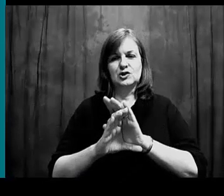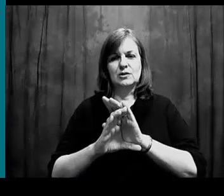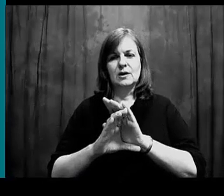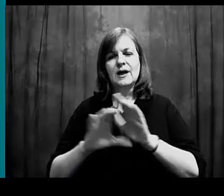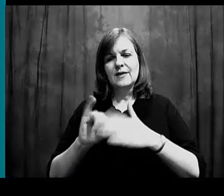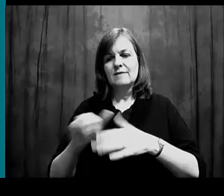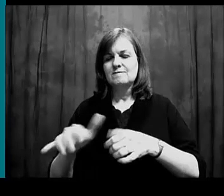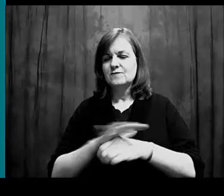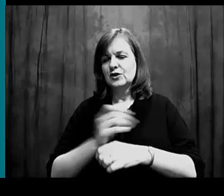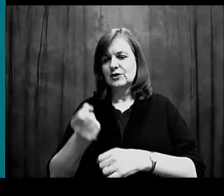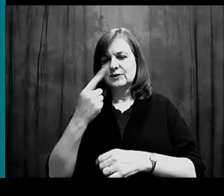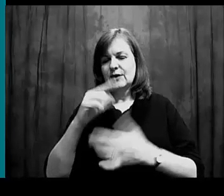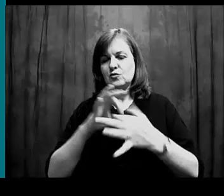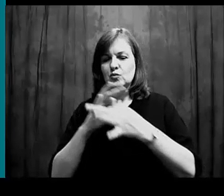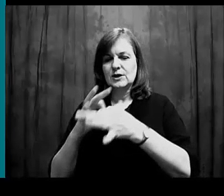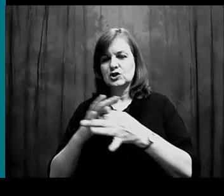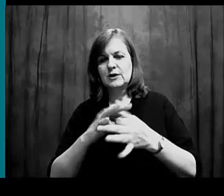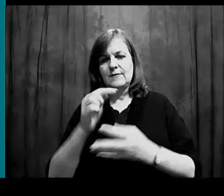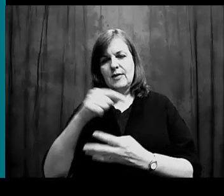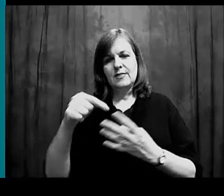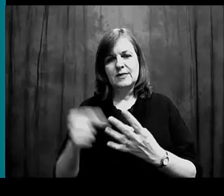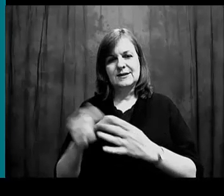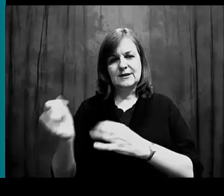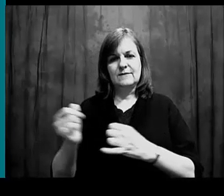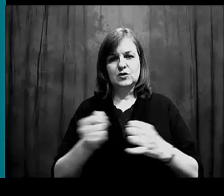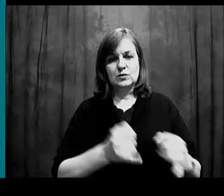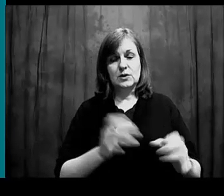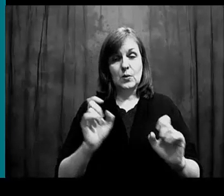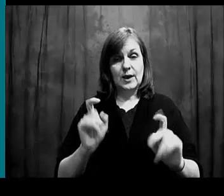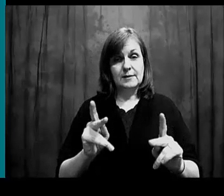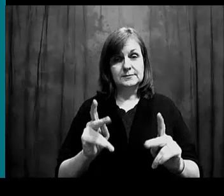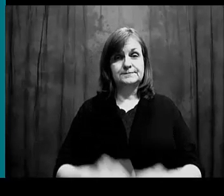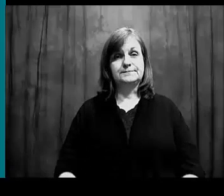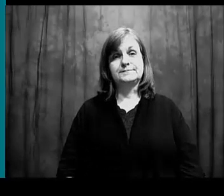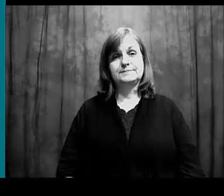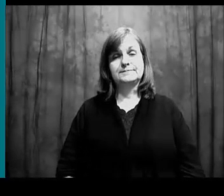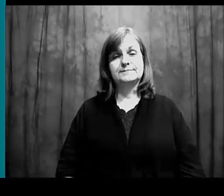picture -- full on understanding of the relationship of these individuals